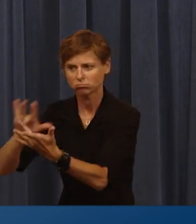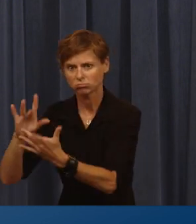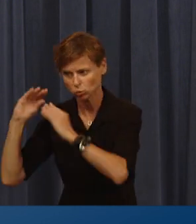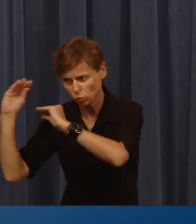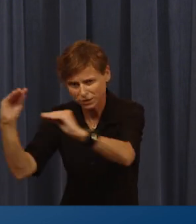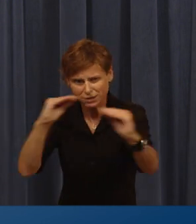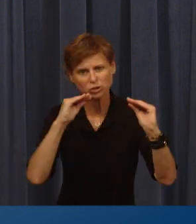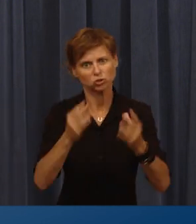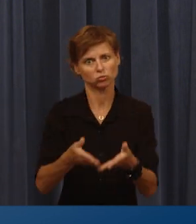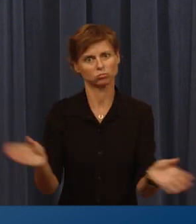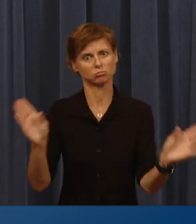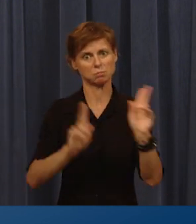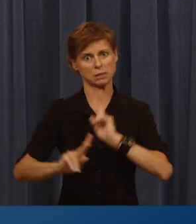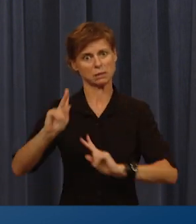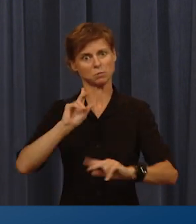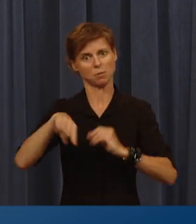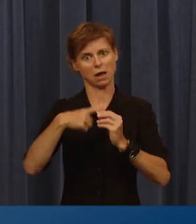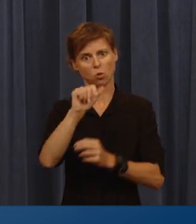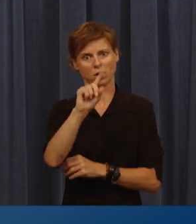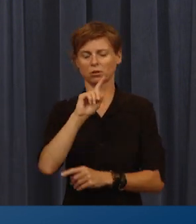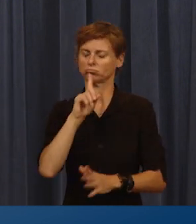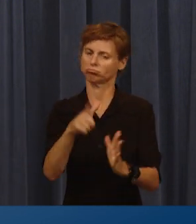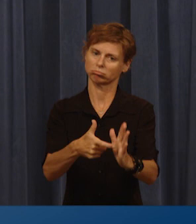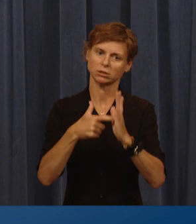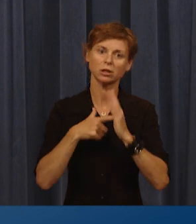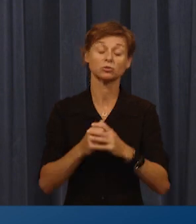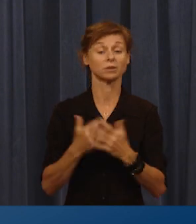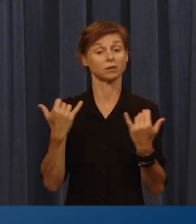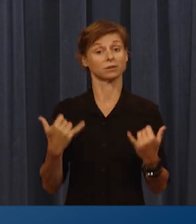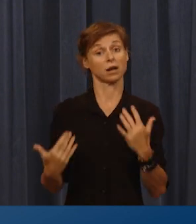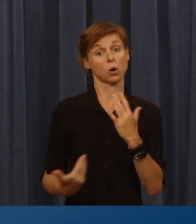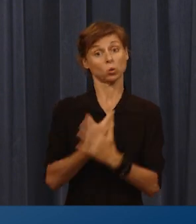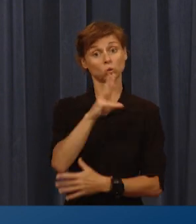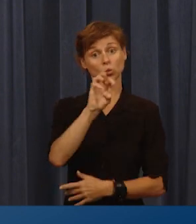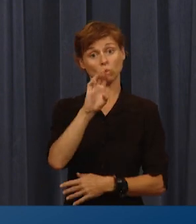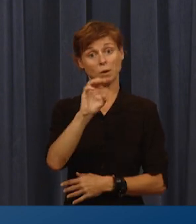To that end, the Department’s new ADA website will empower people to voluntarily comply